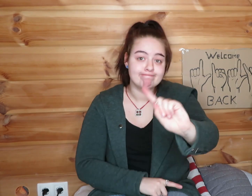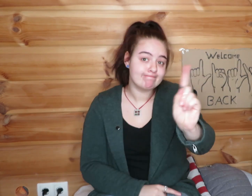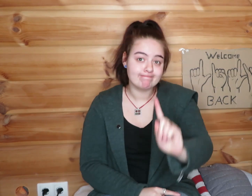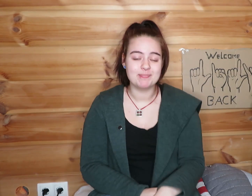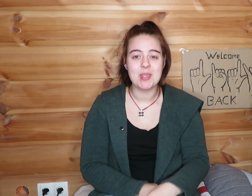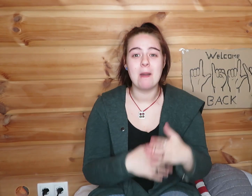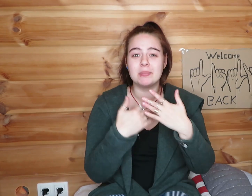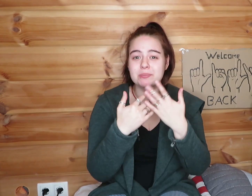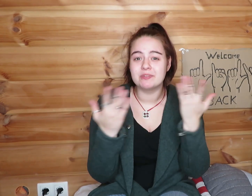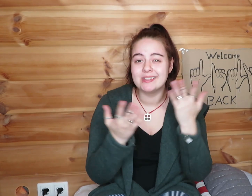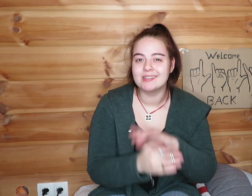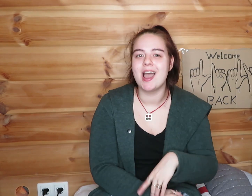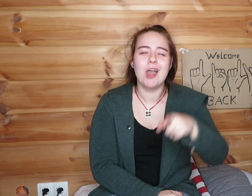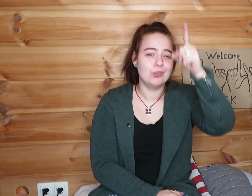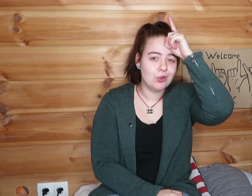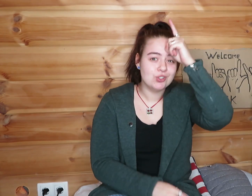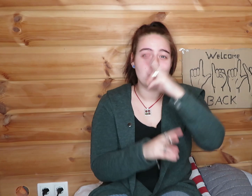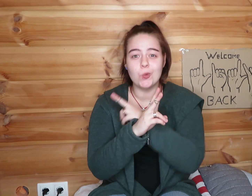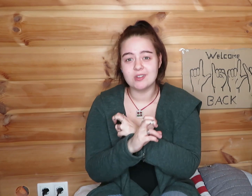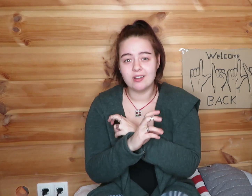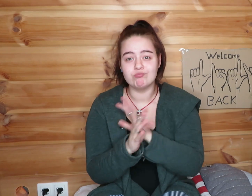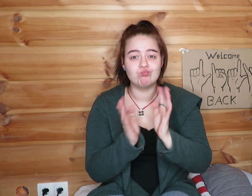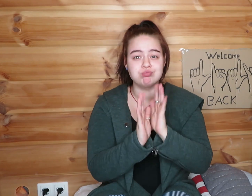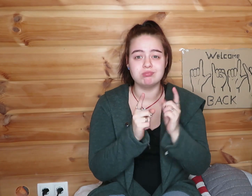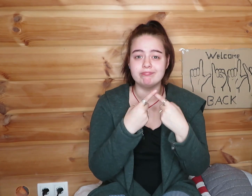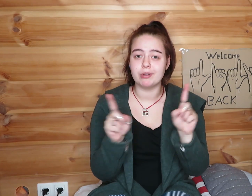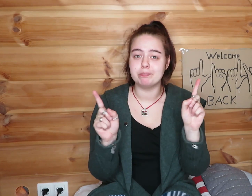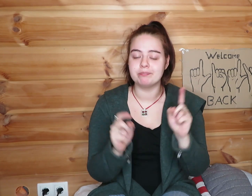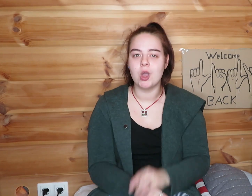For example: Germany and Austria have different sign languages.